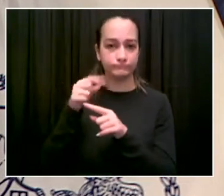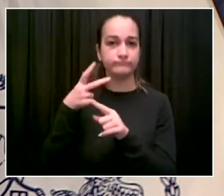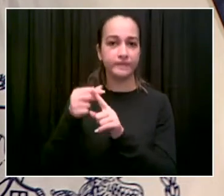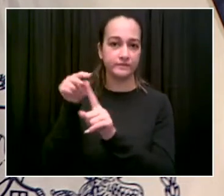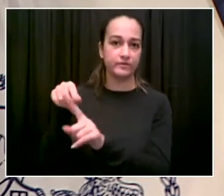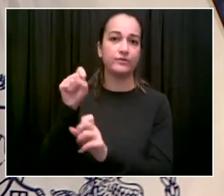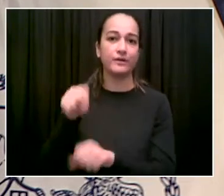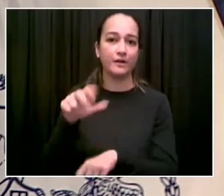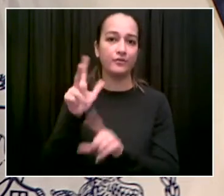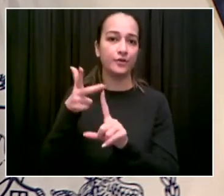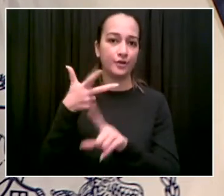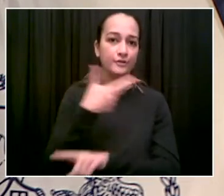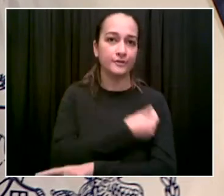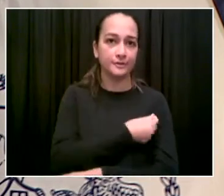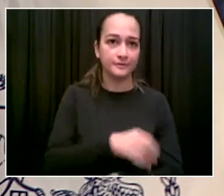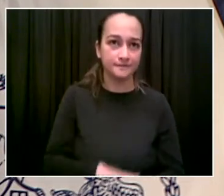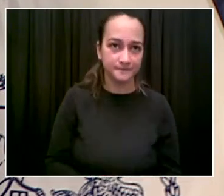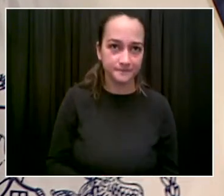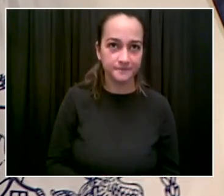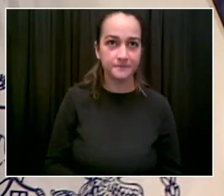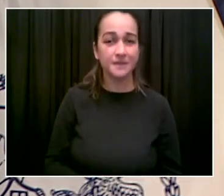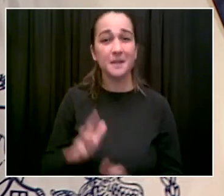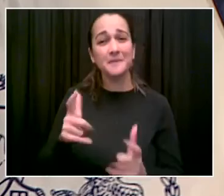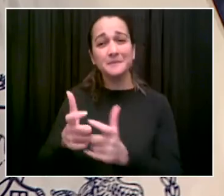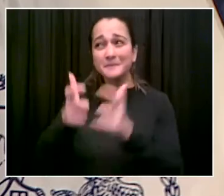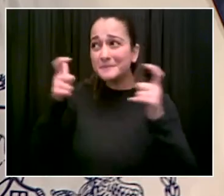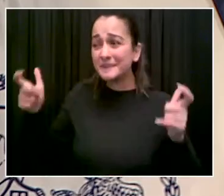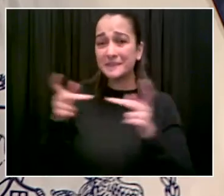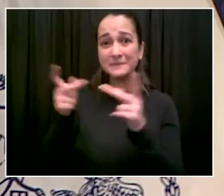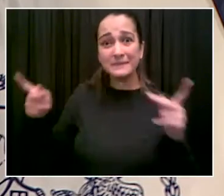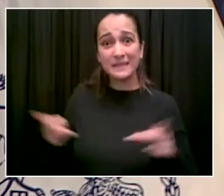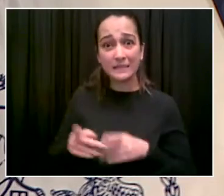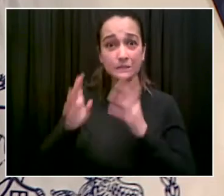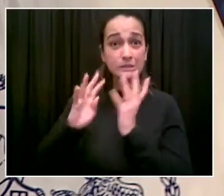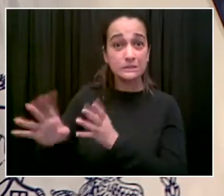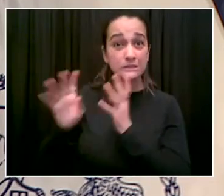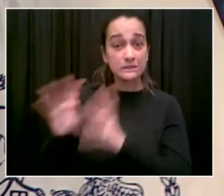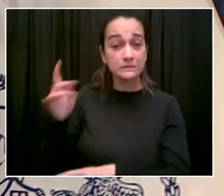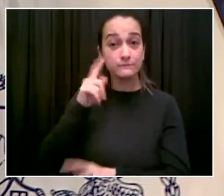WERE THE NEIGHBORHOOD SITES AND WORKING WITH COMMUNITY ORGANIZATIONS AND HOUSES OF